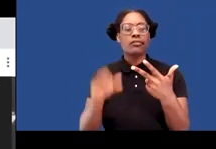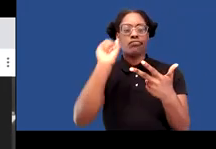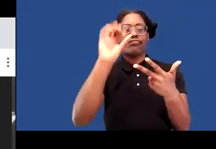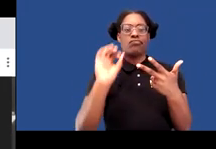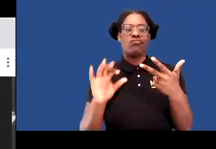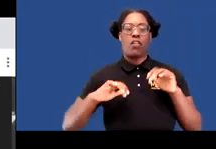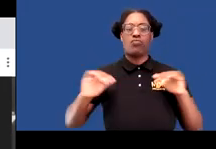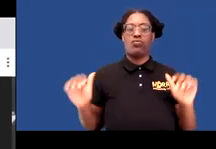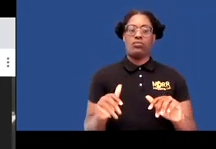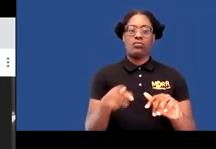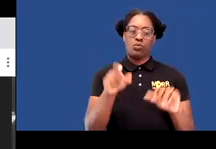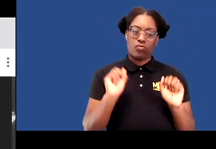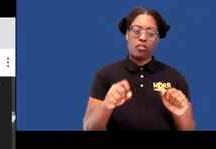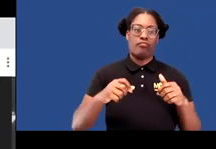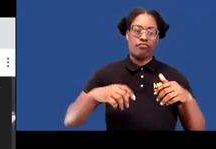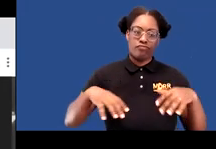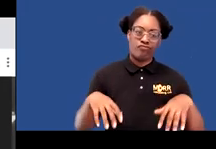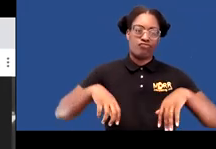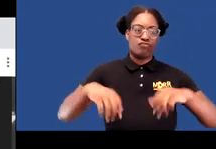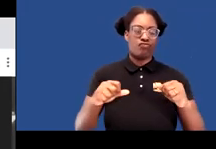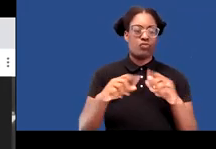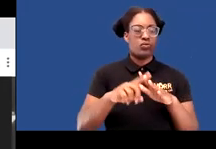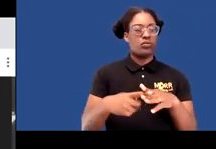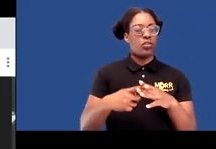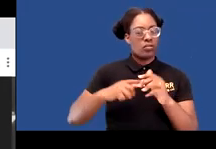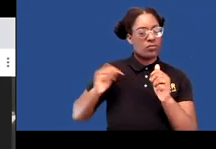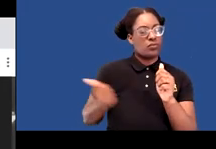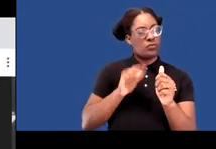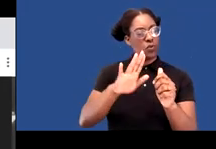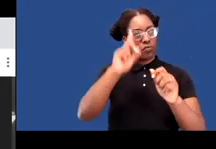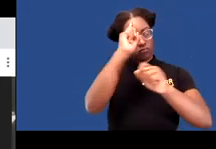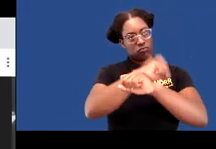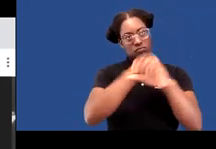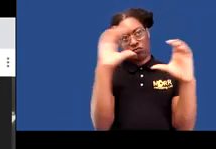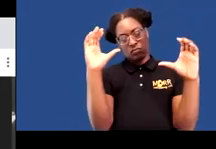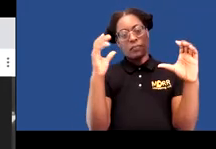to begin working toward the vision that you've posted.